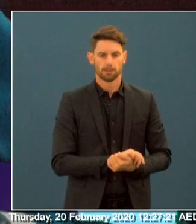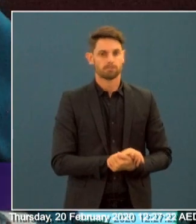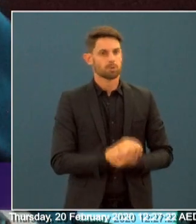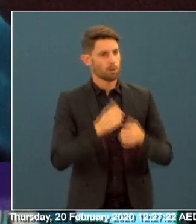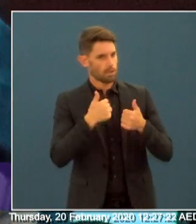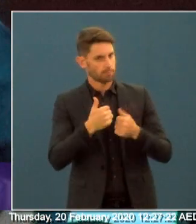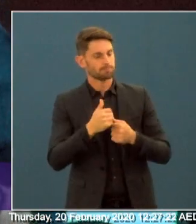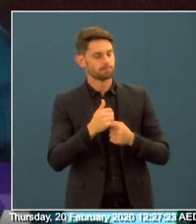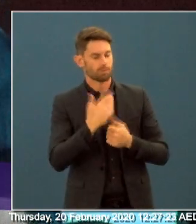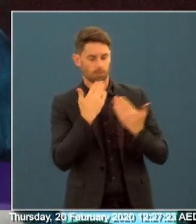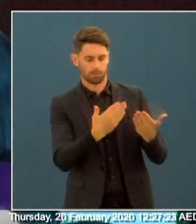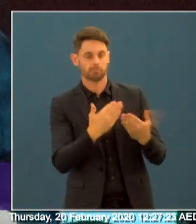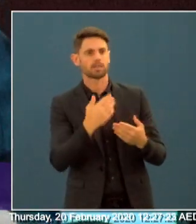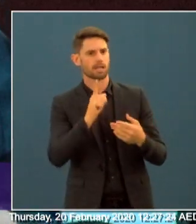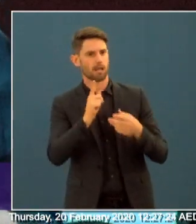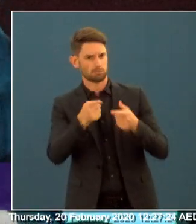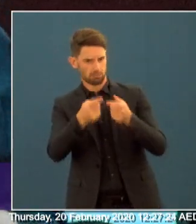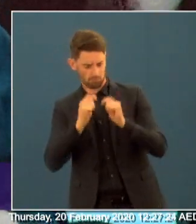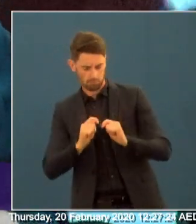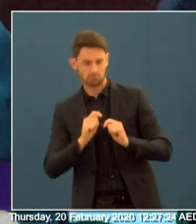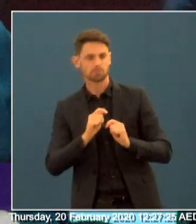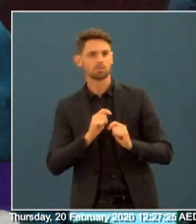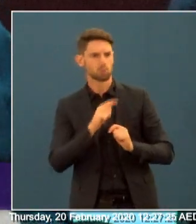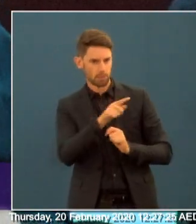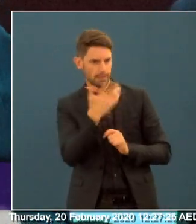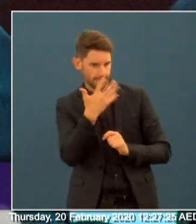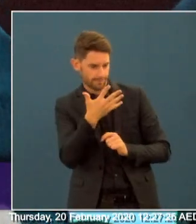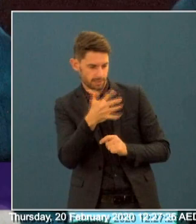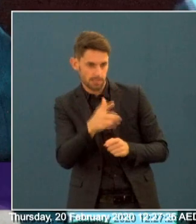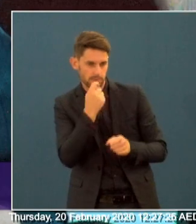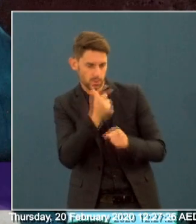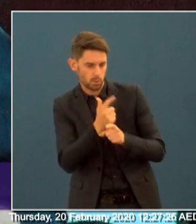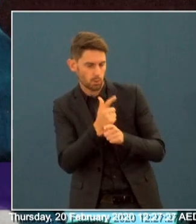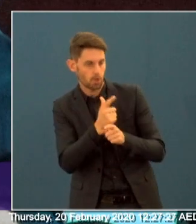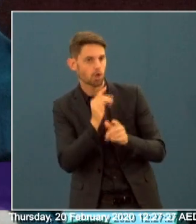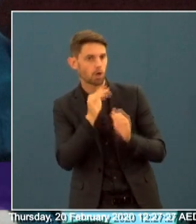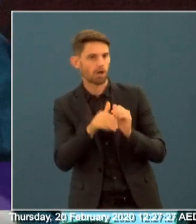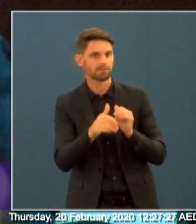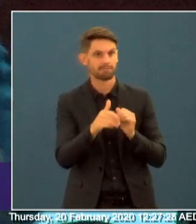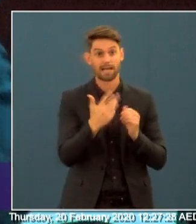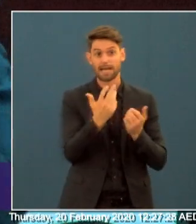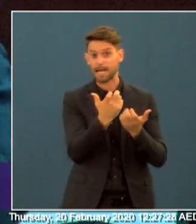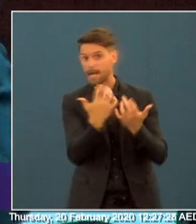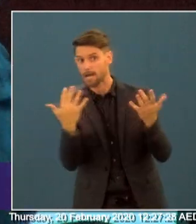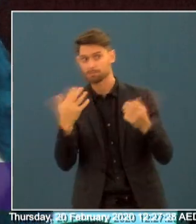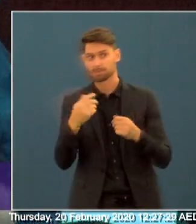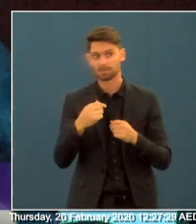a little earlier and you had a conversation about some of your findings in relation to deaths and death rates and the statistics.